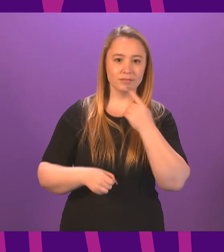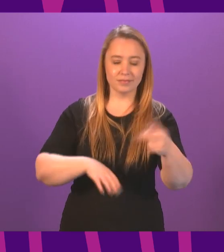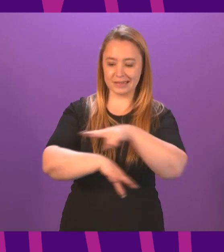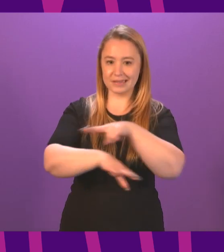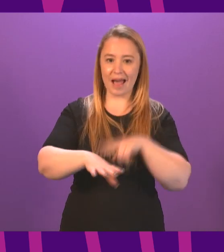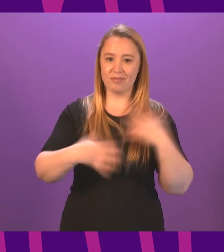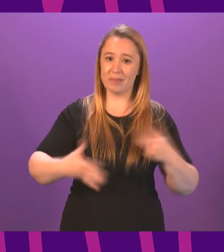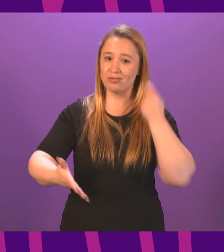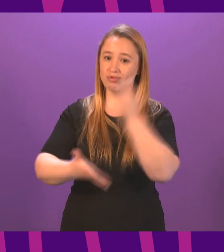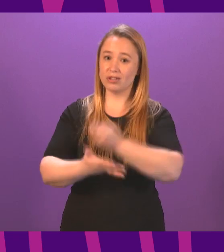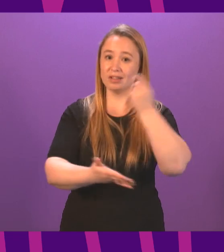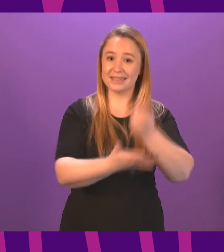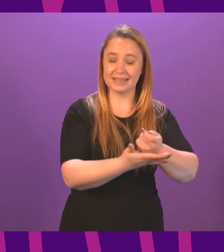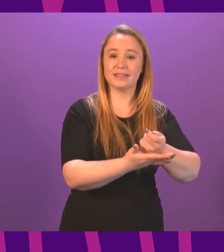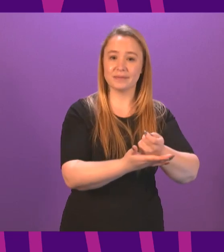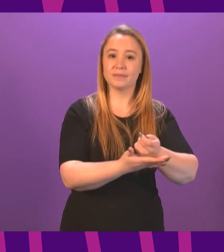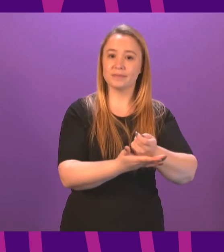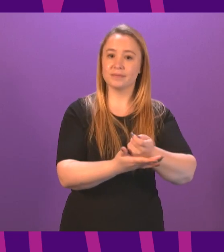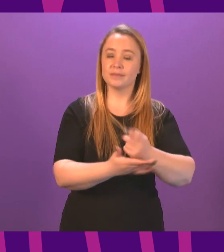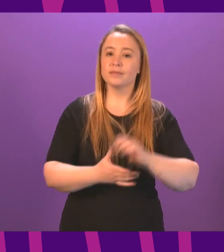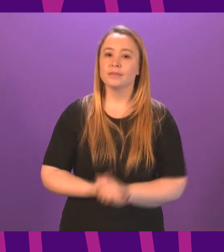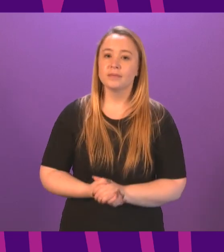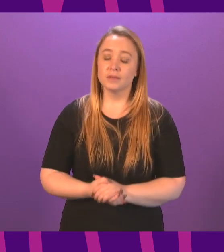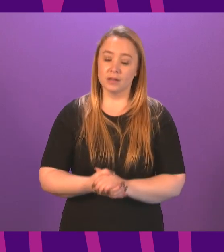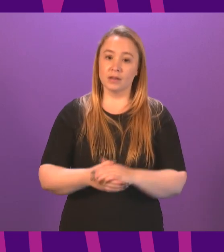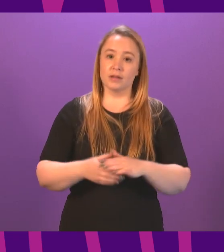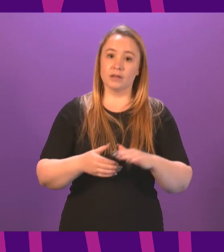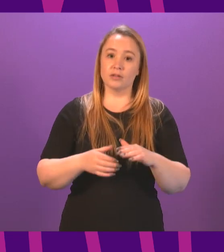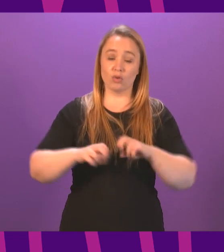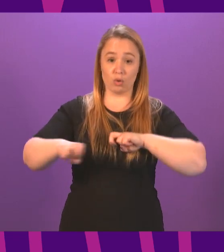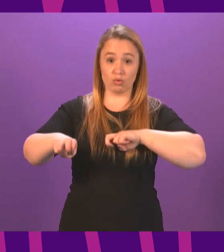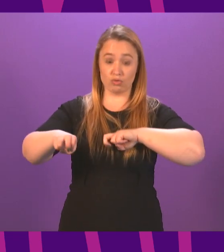the continuing restrictions on travel into and out of Edinburgh due to its level 3 status